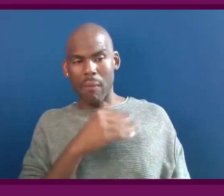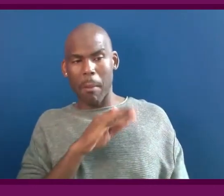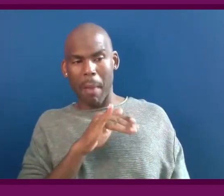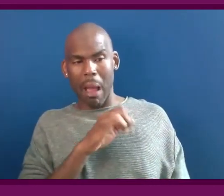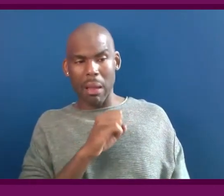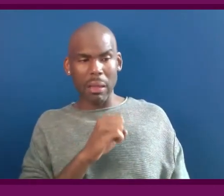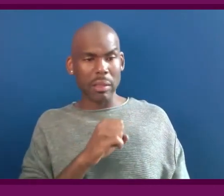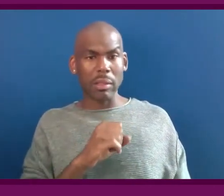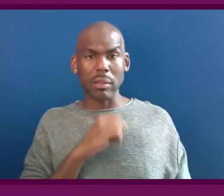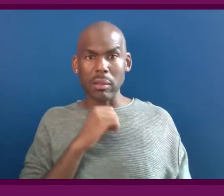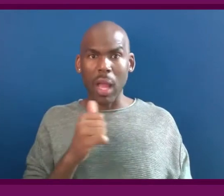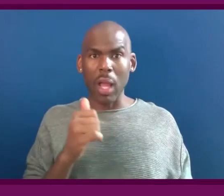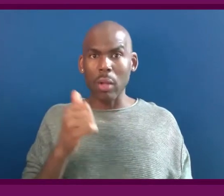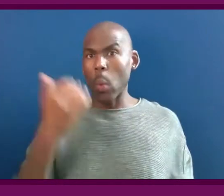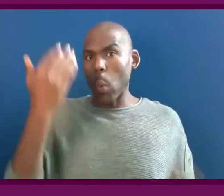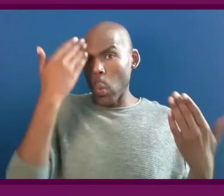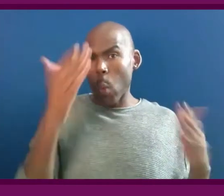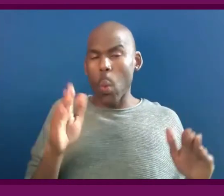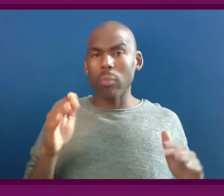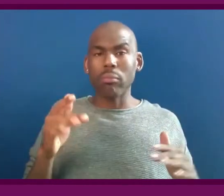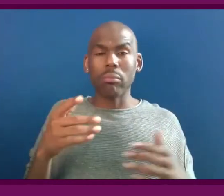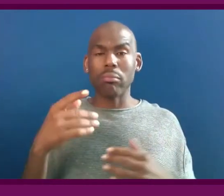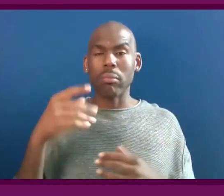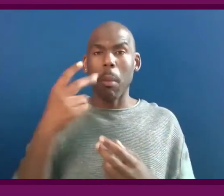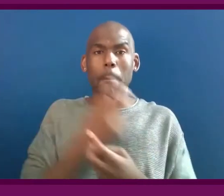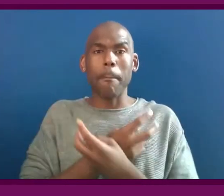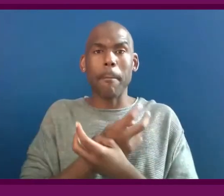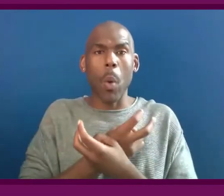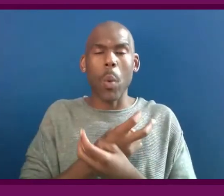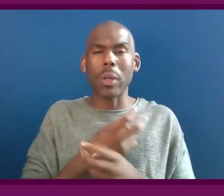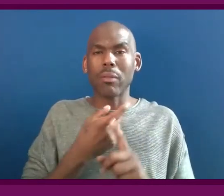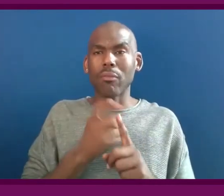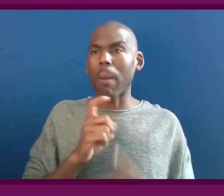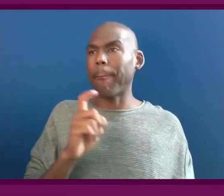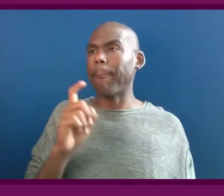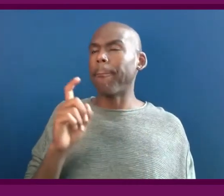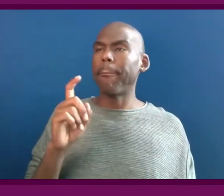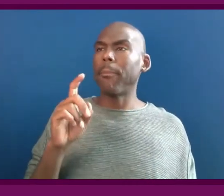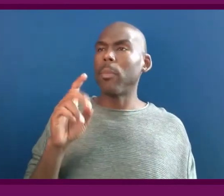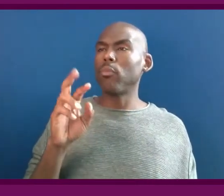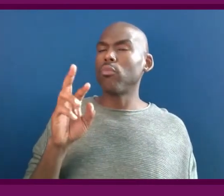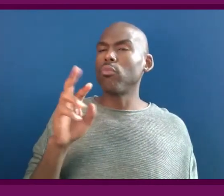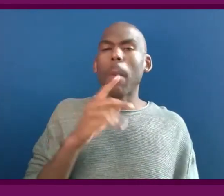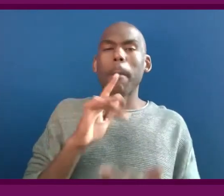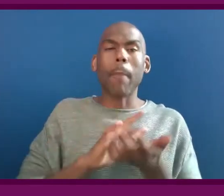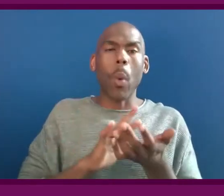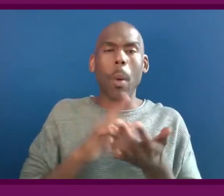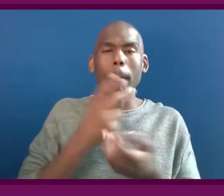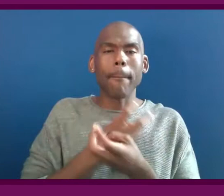They've just been poisoned by the ablest ideology, the racist ideology, the sexist ideology that's